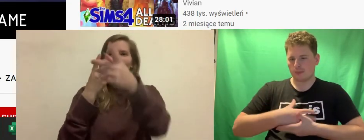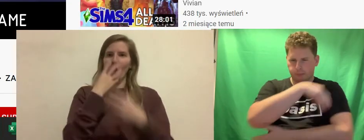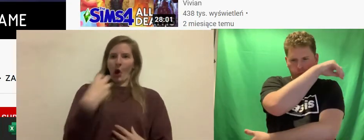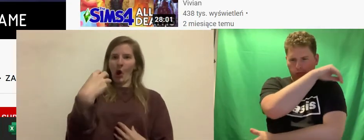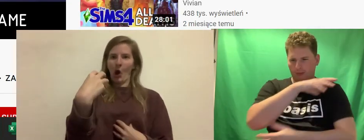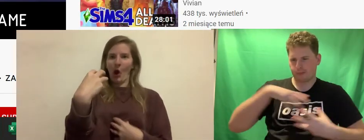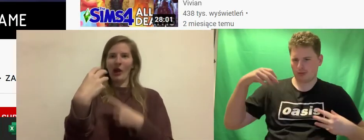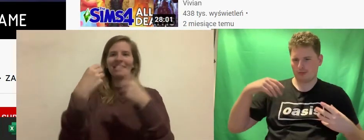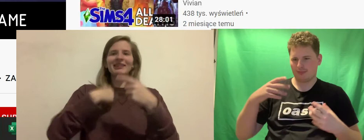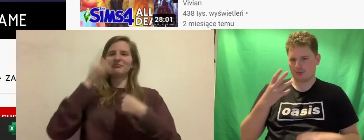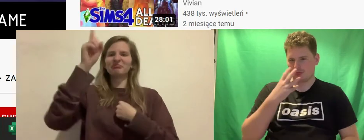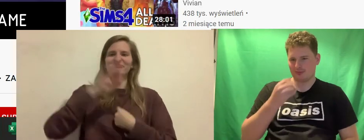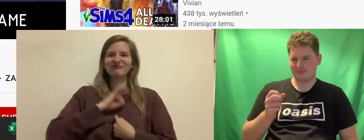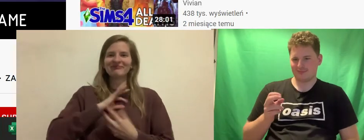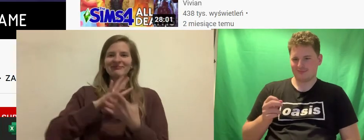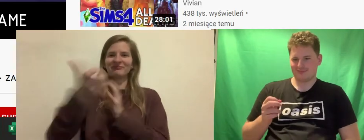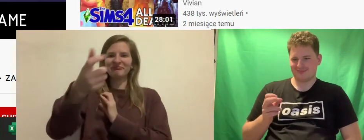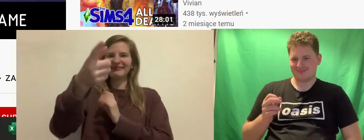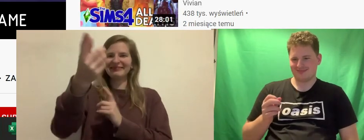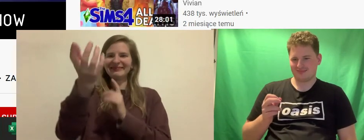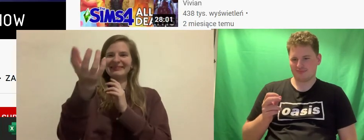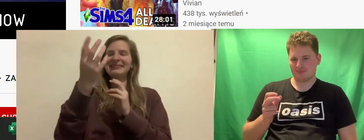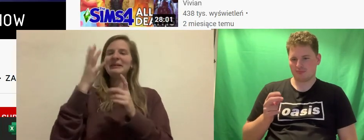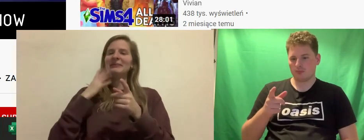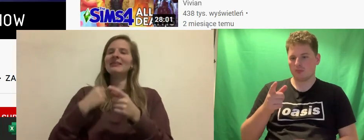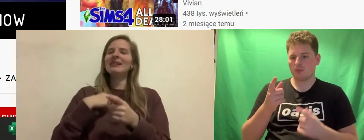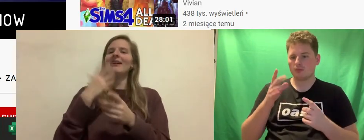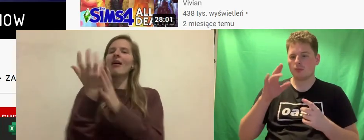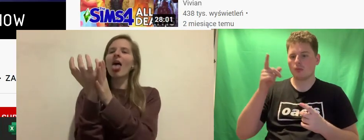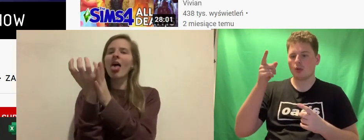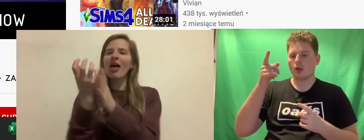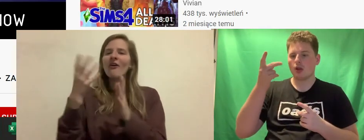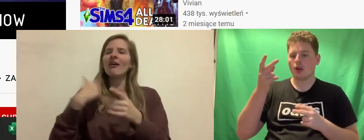K: I downloaded various mods, I didn't think I had an unpleasant surprise